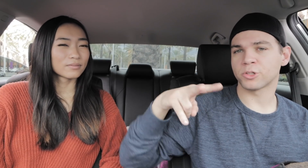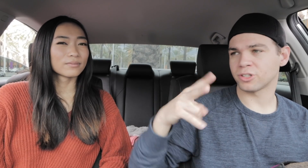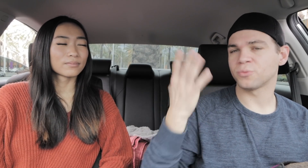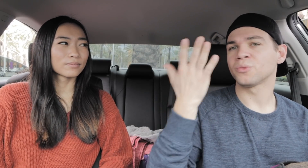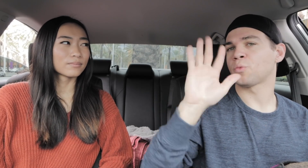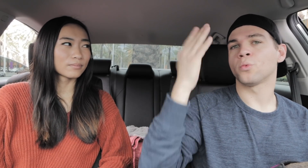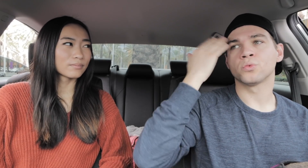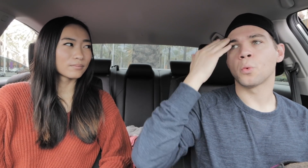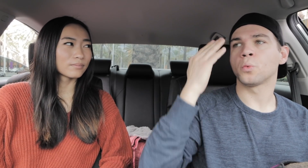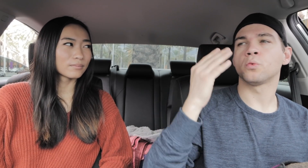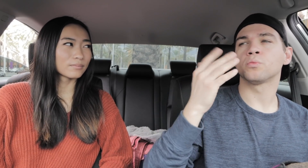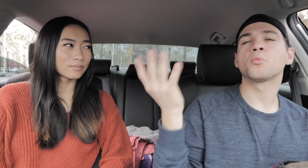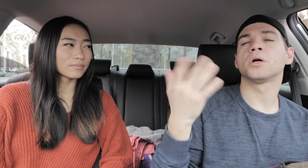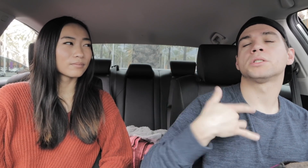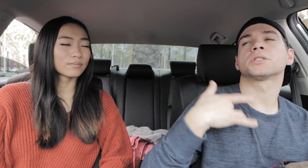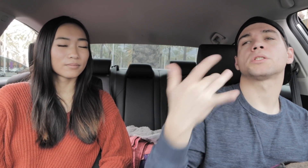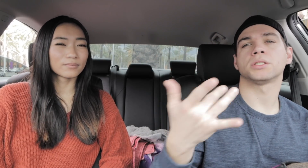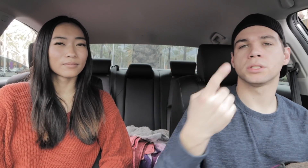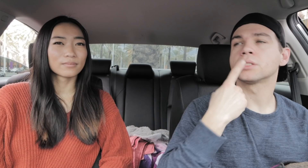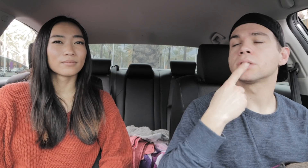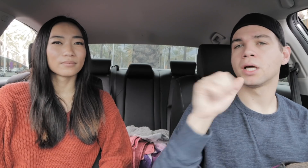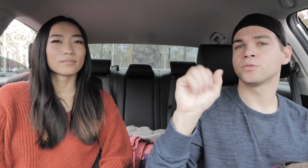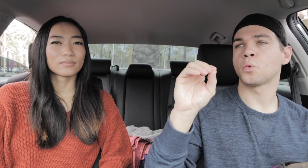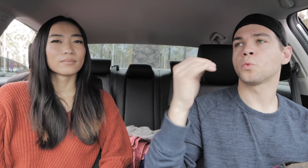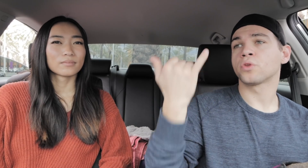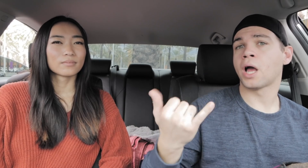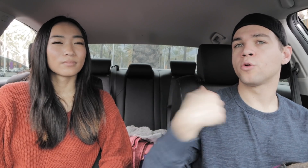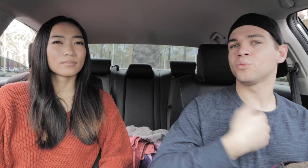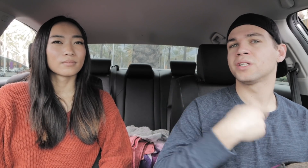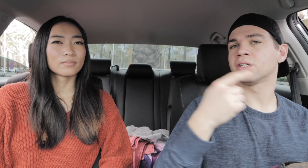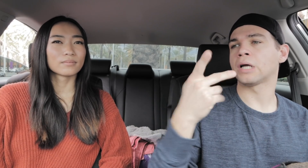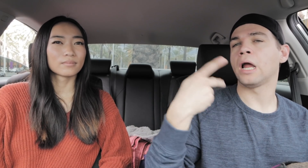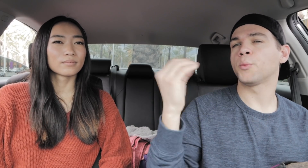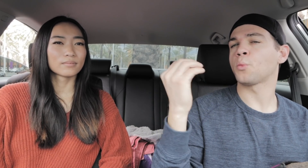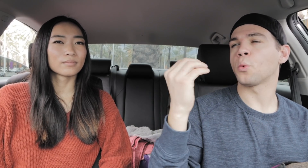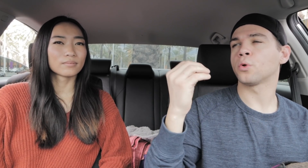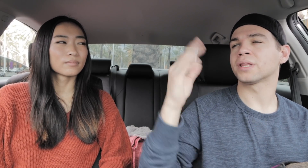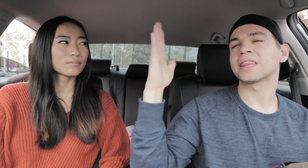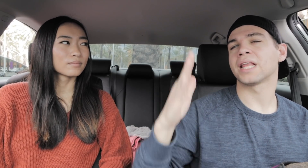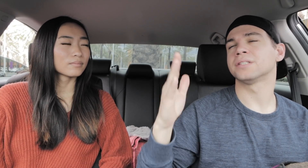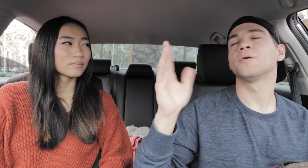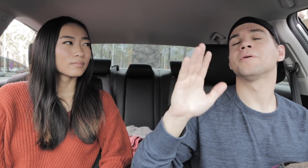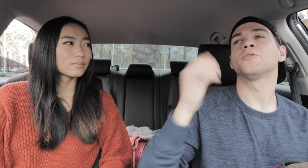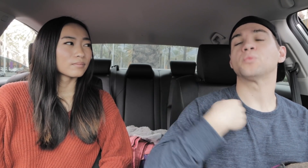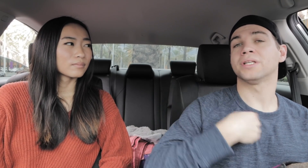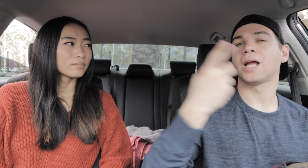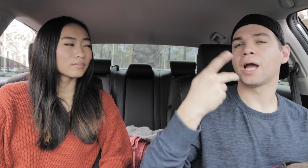we already know what tendencies, say, so